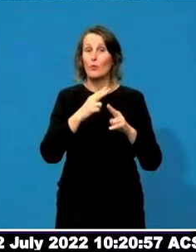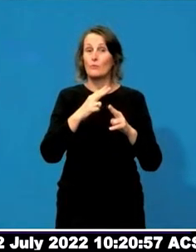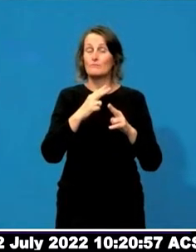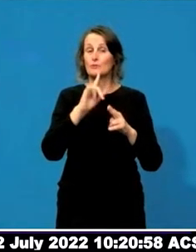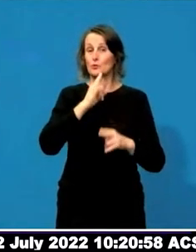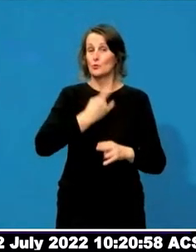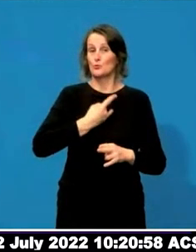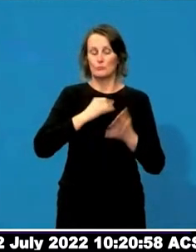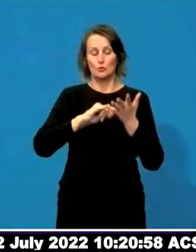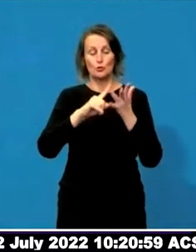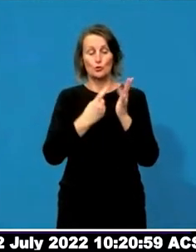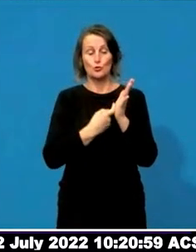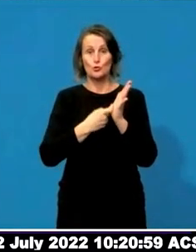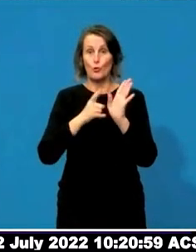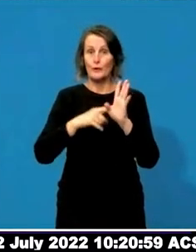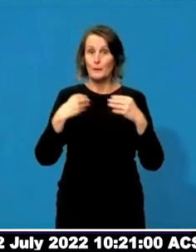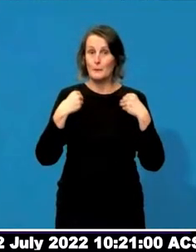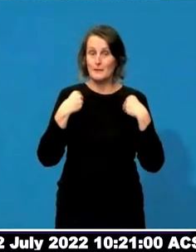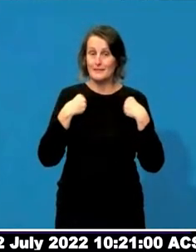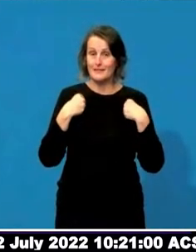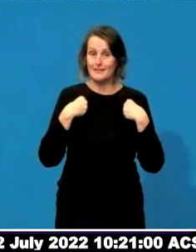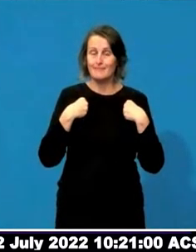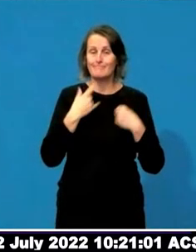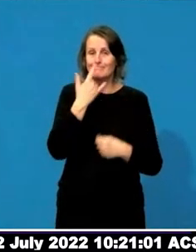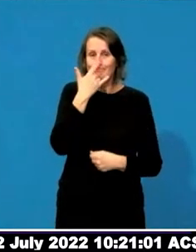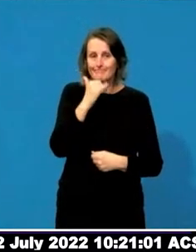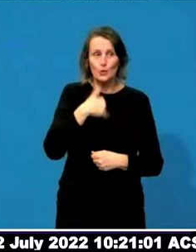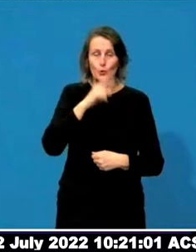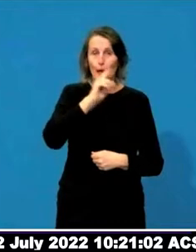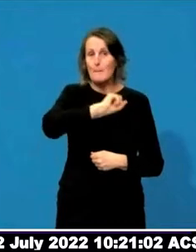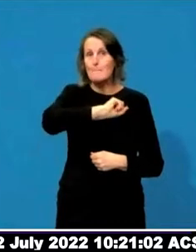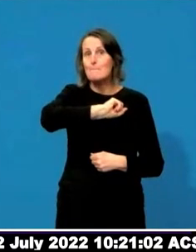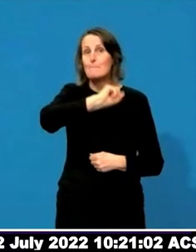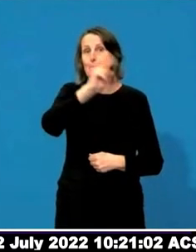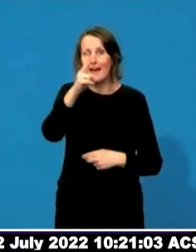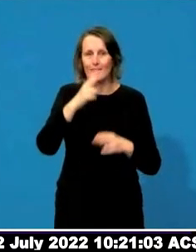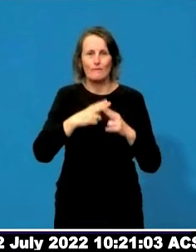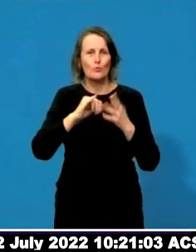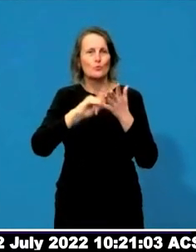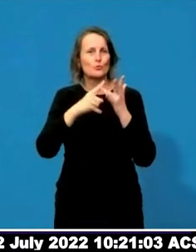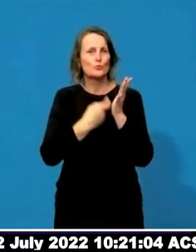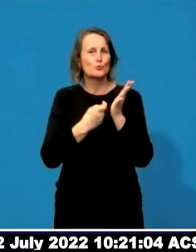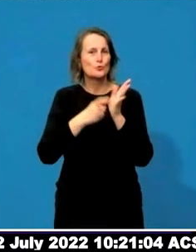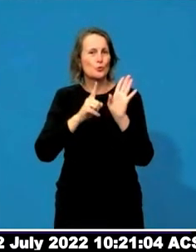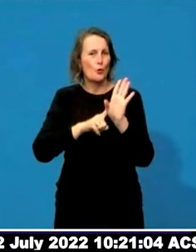Is that - has that happened with you not being able to go back even for Sorry Business? Em is nodding.